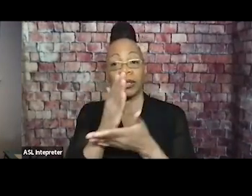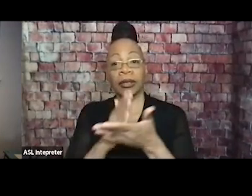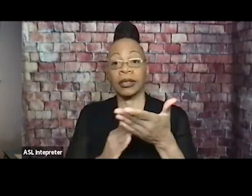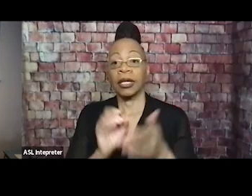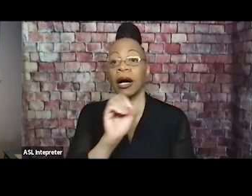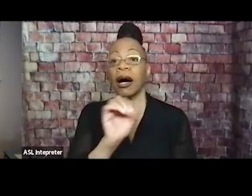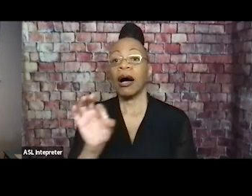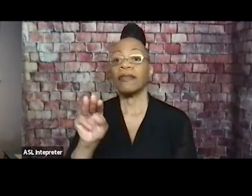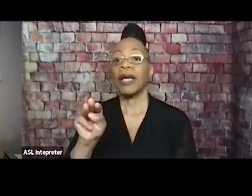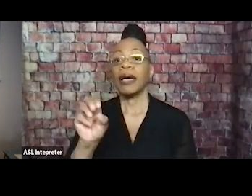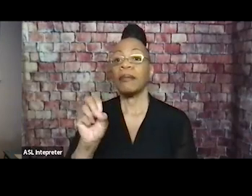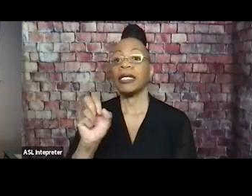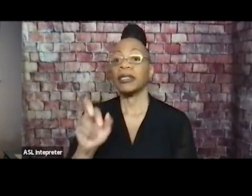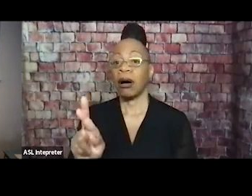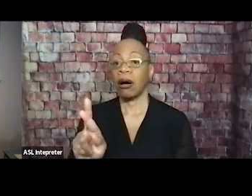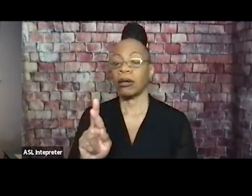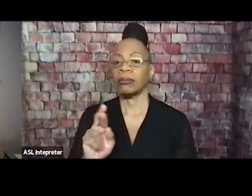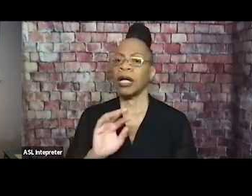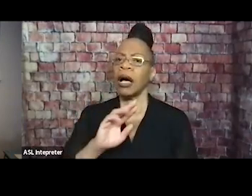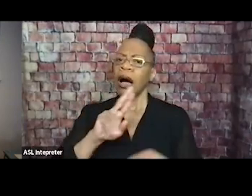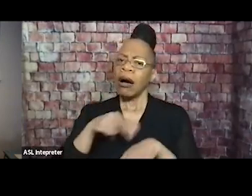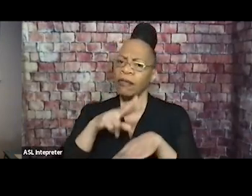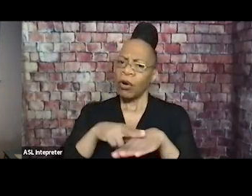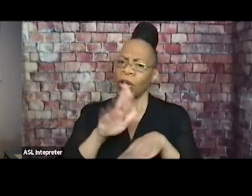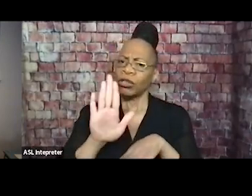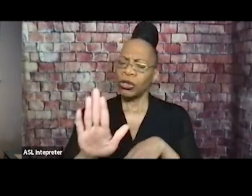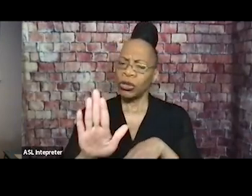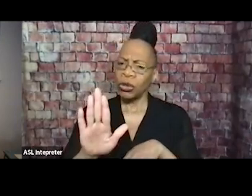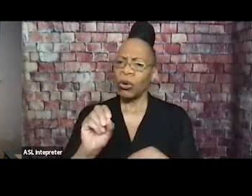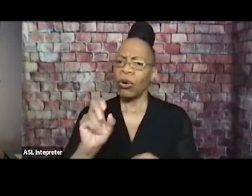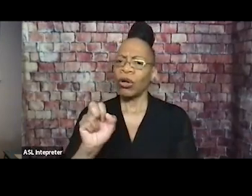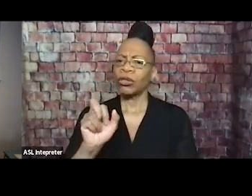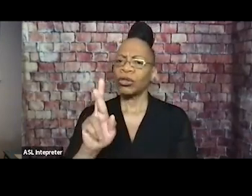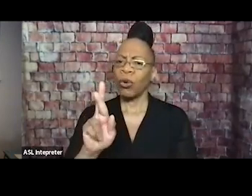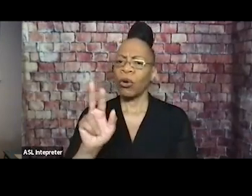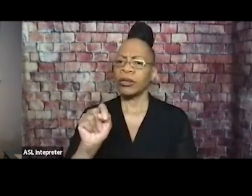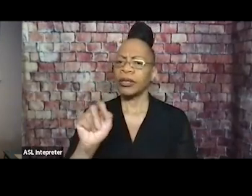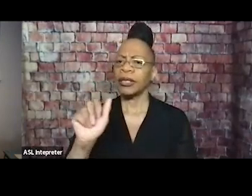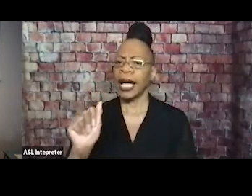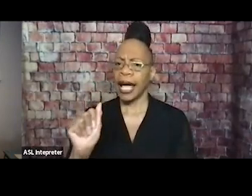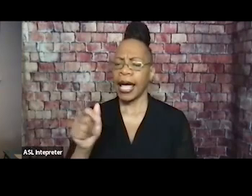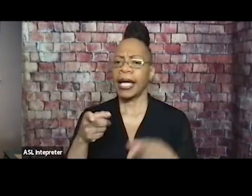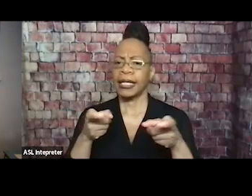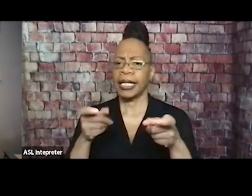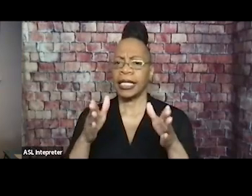And of course, your SOAR TA Center liaison is a key resource as you're beginning to write your MSRs.